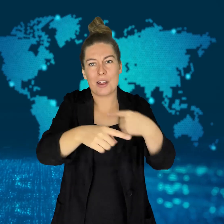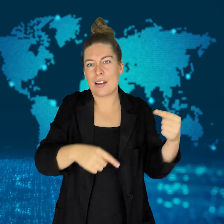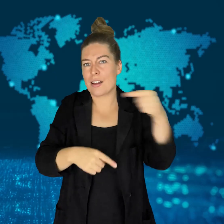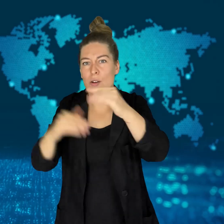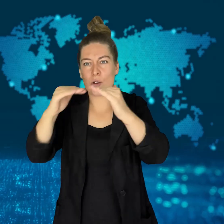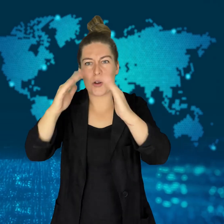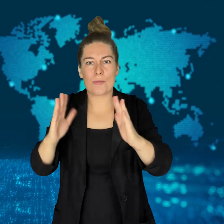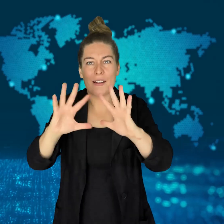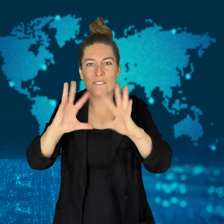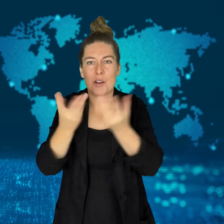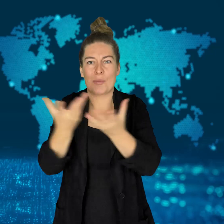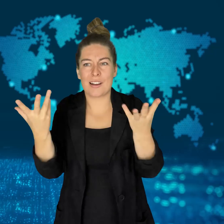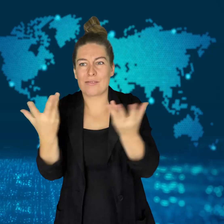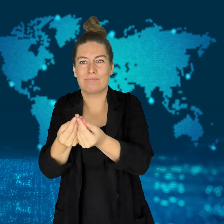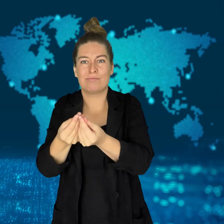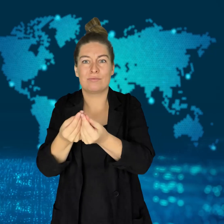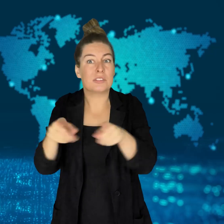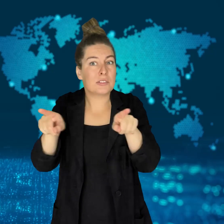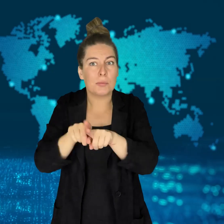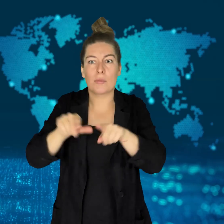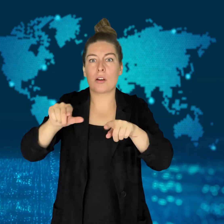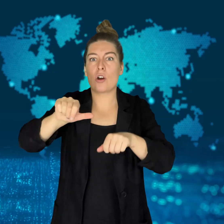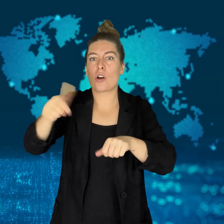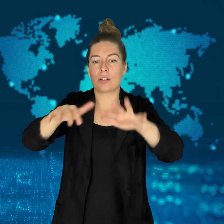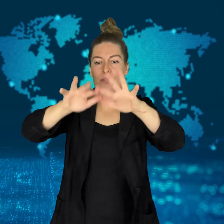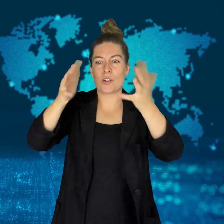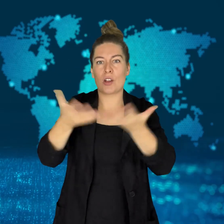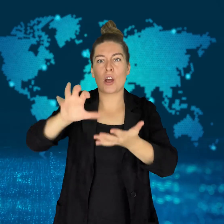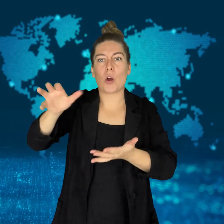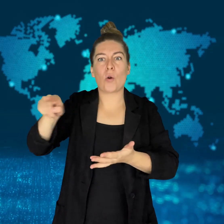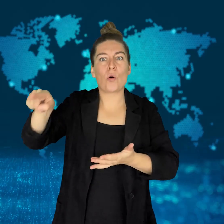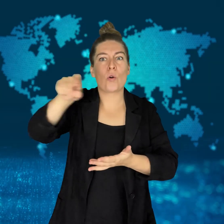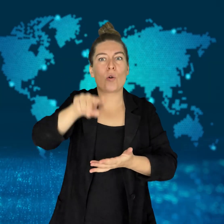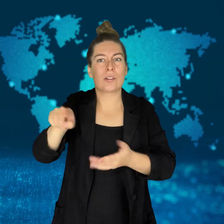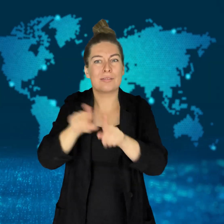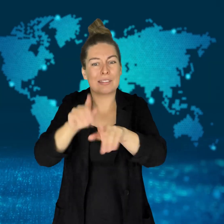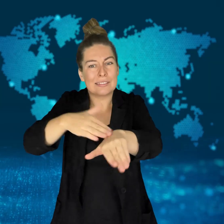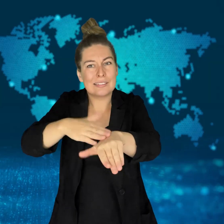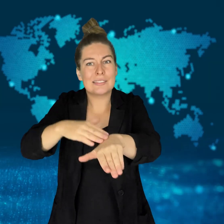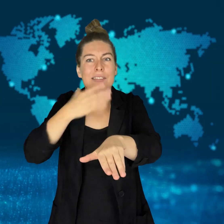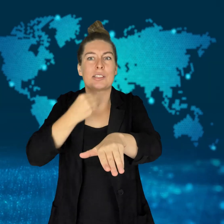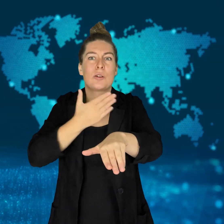That pressure has come from within Israel - families urging